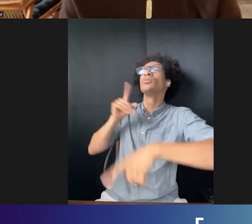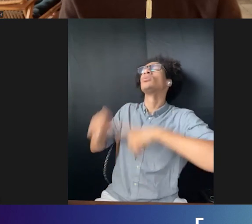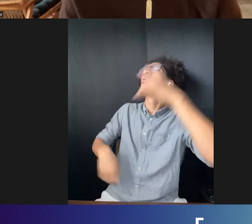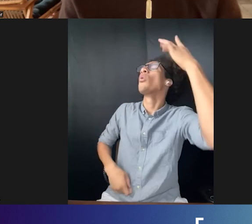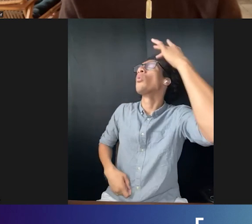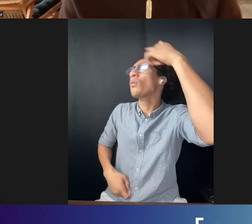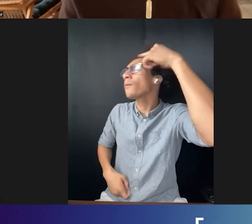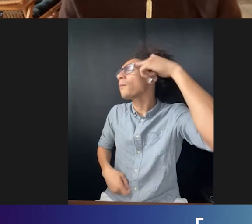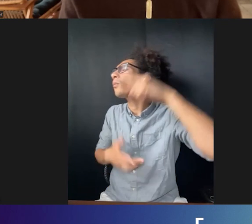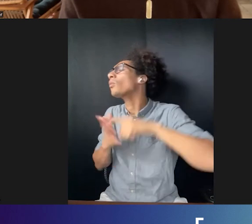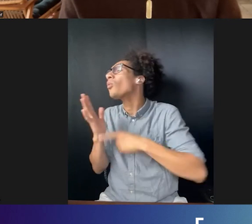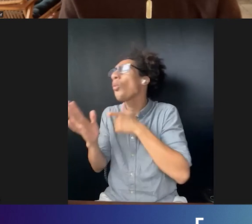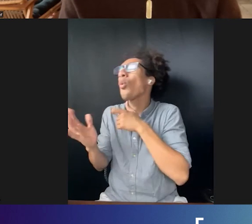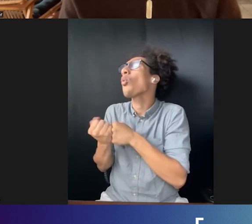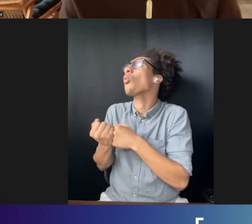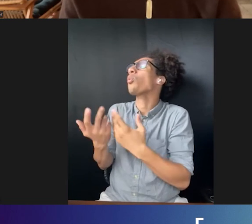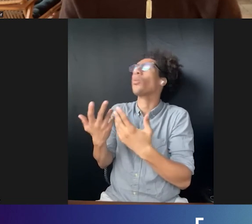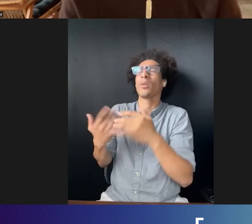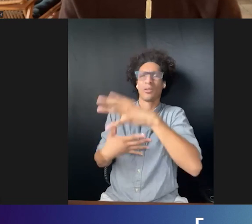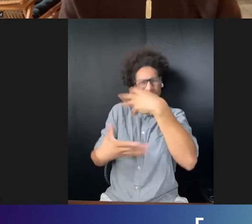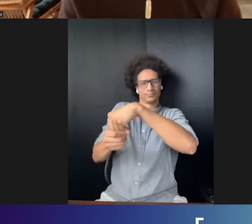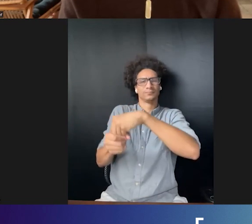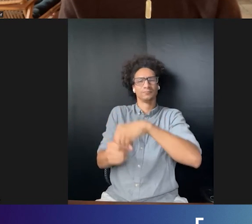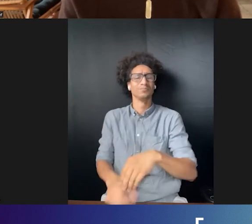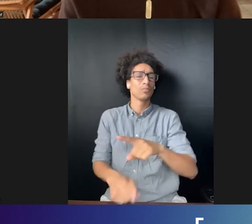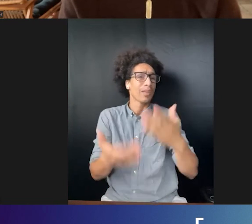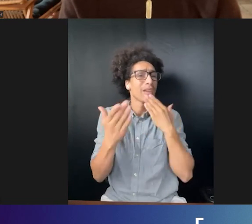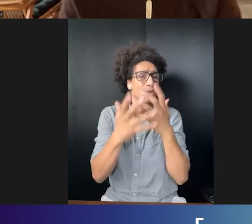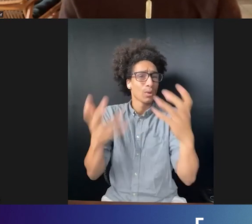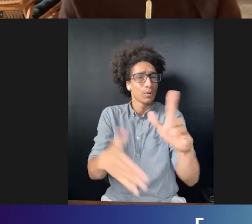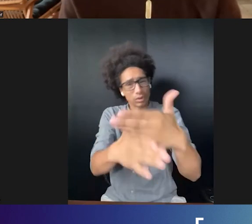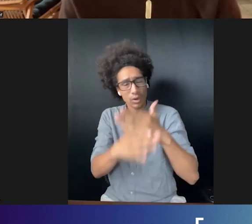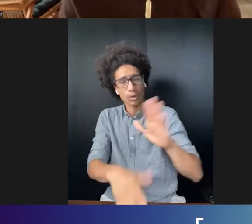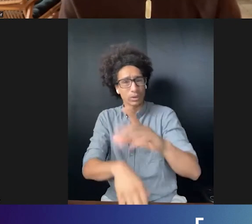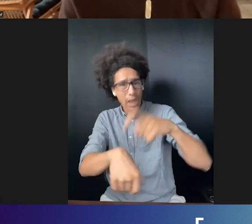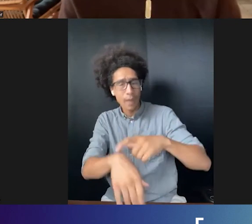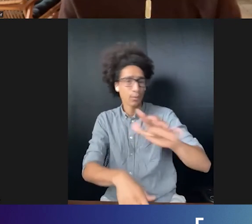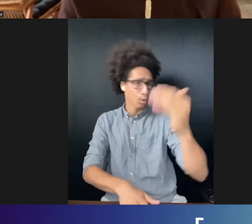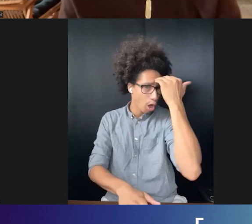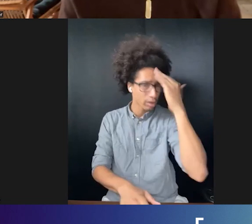and giving of your time and your knowledge and your stories. And I want to thank all the people who are